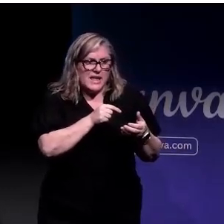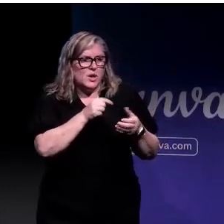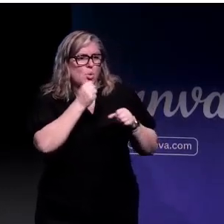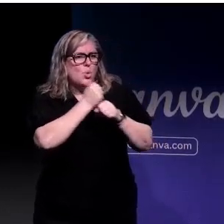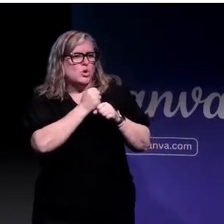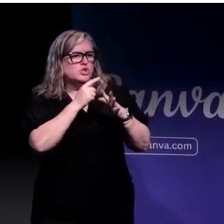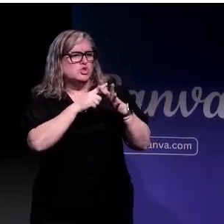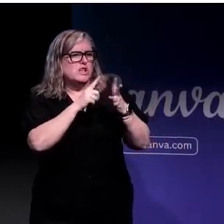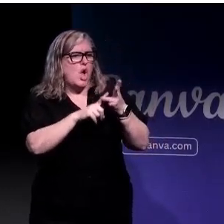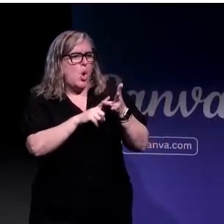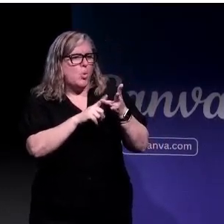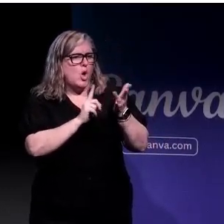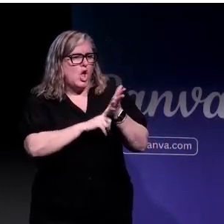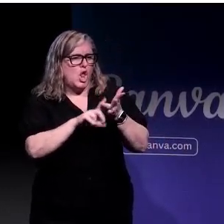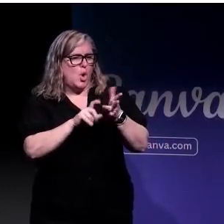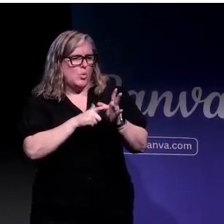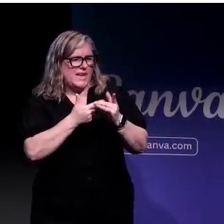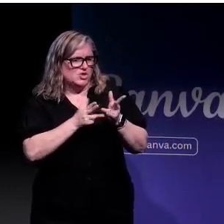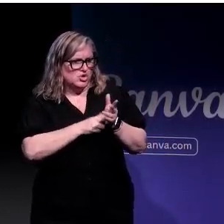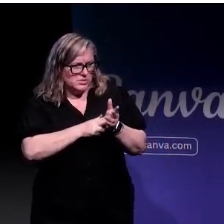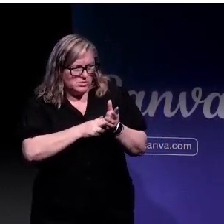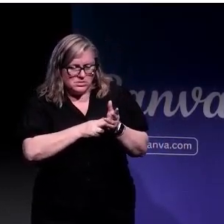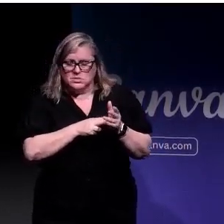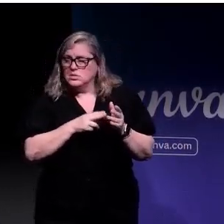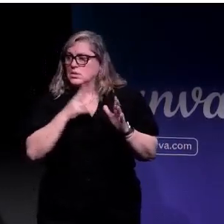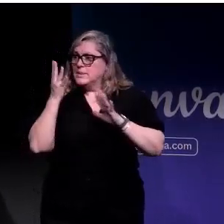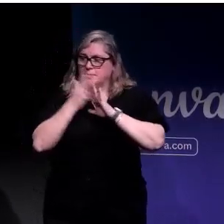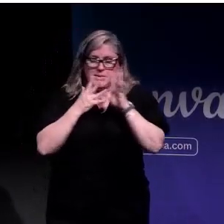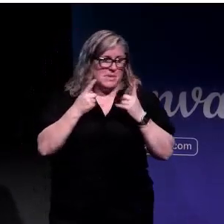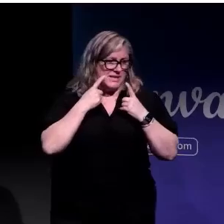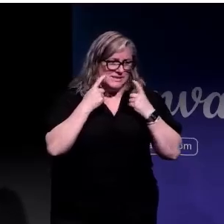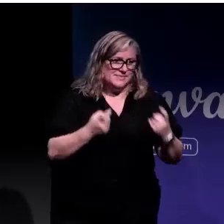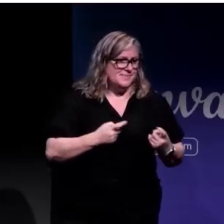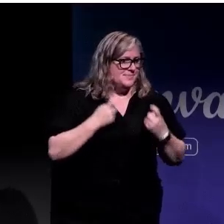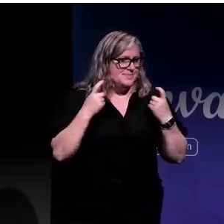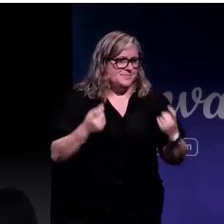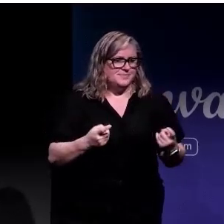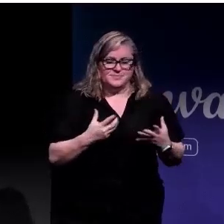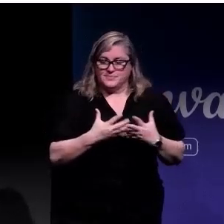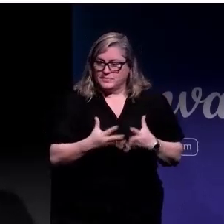So we've realised we have to be really careful, not only in how the back end